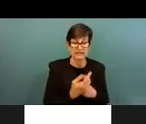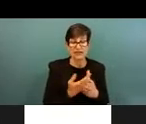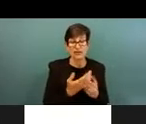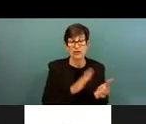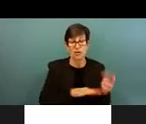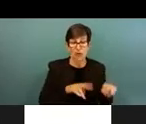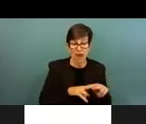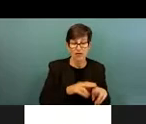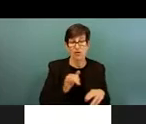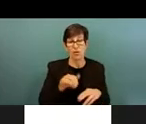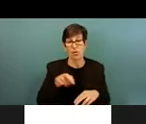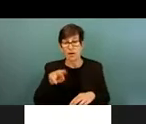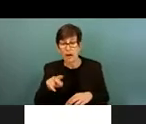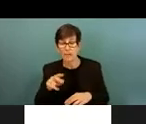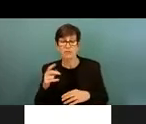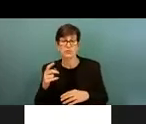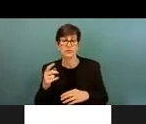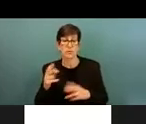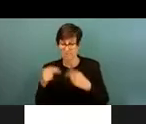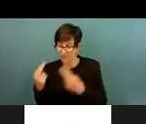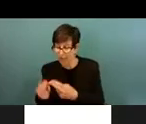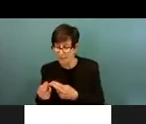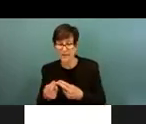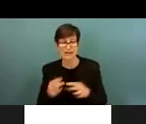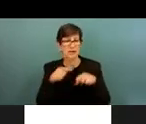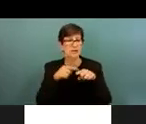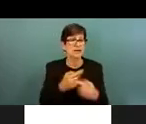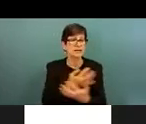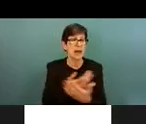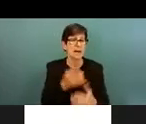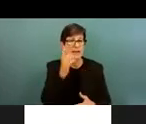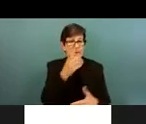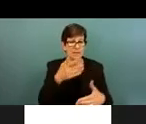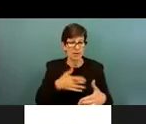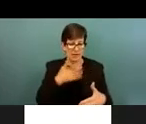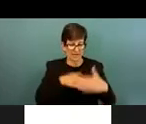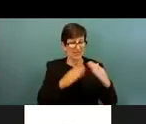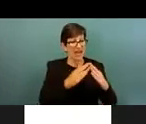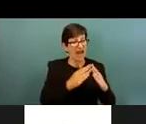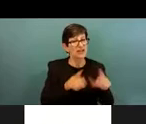on what people need to pay in terms of their household income. What proportion of their